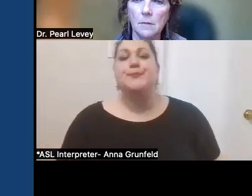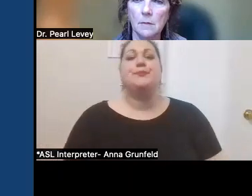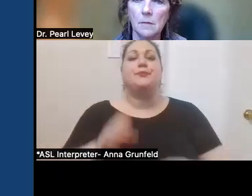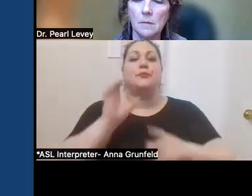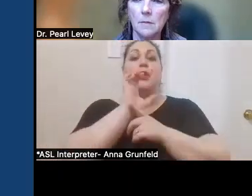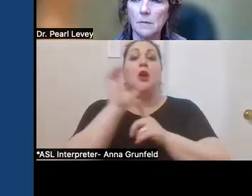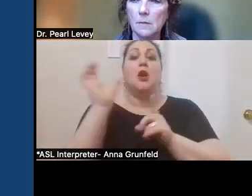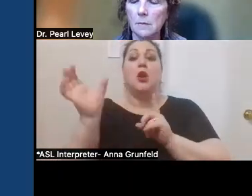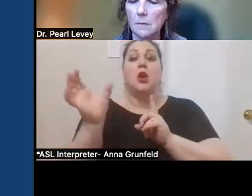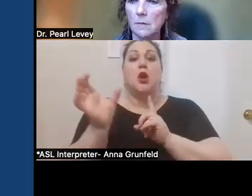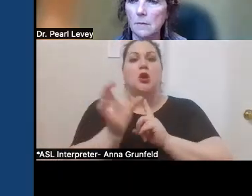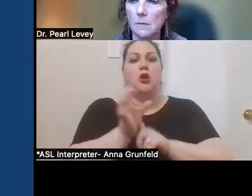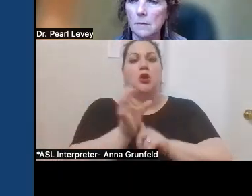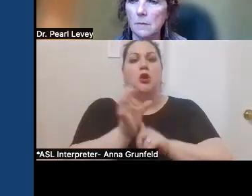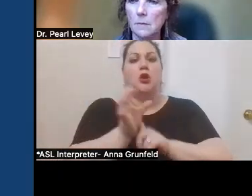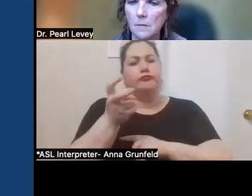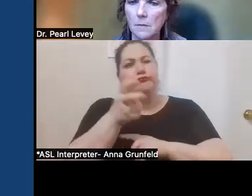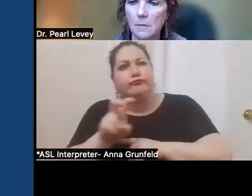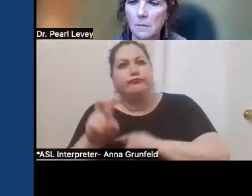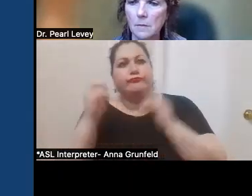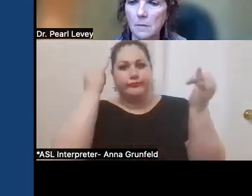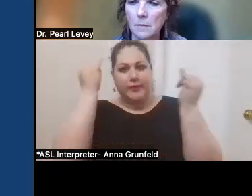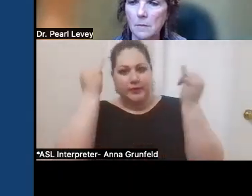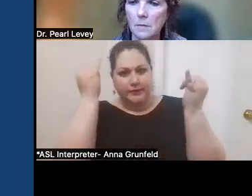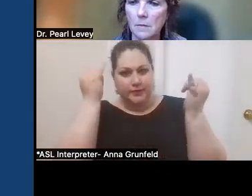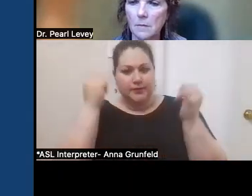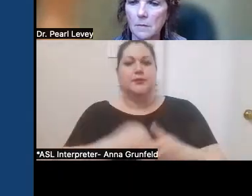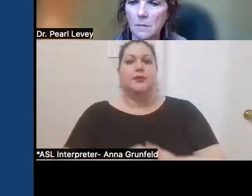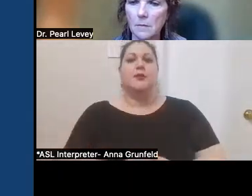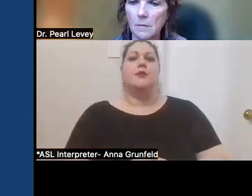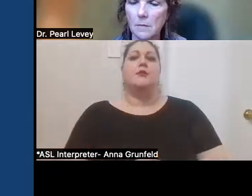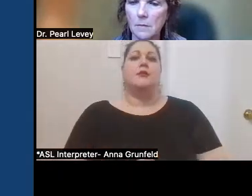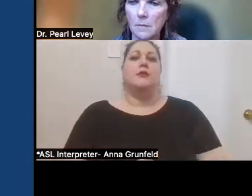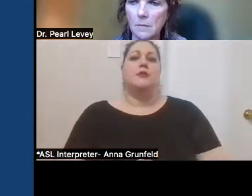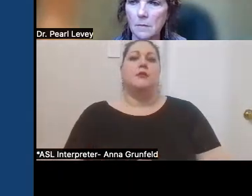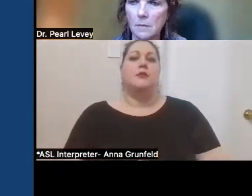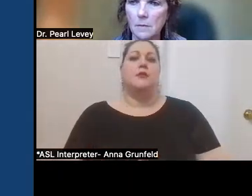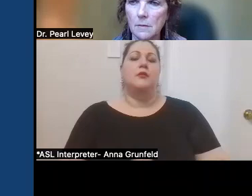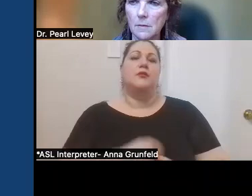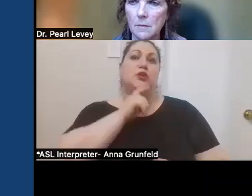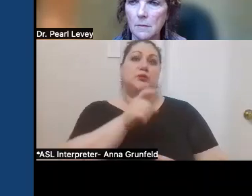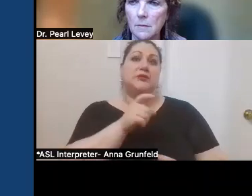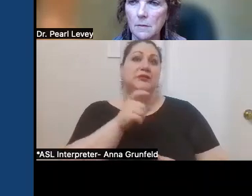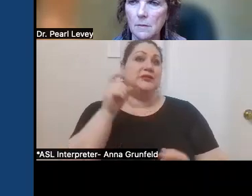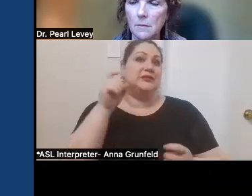It is, you know, it's a culture shift, but that's all there is to it from the learner perspective,